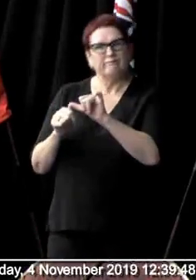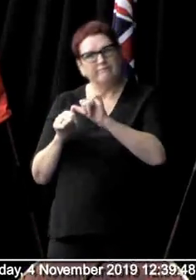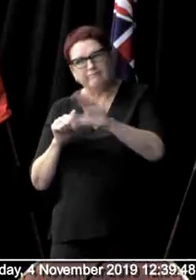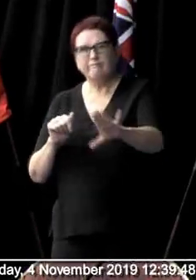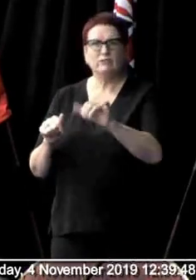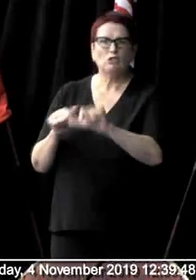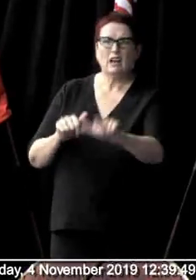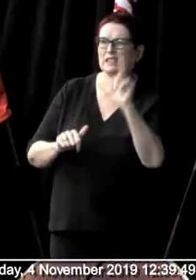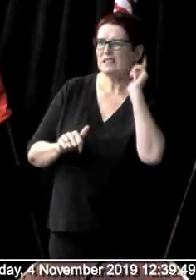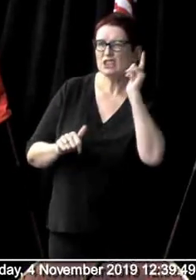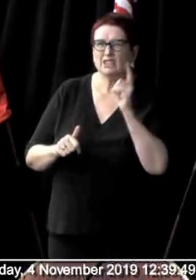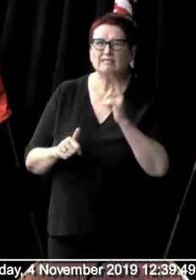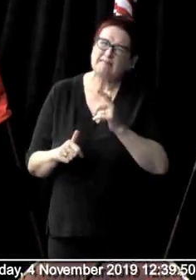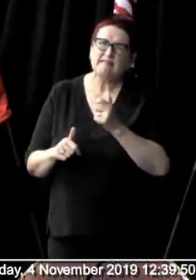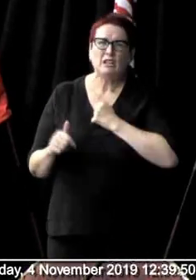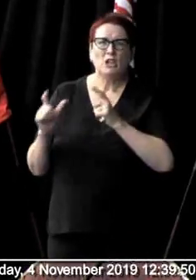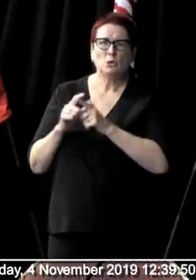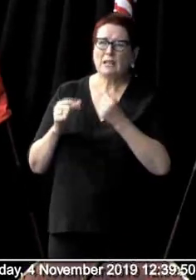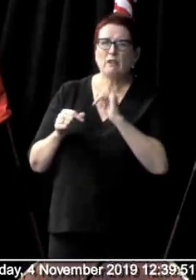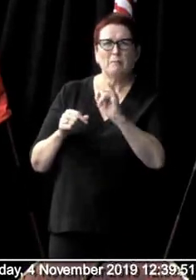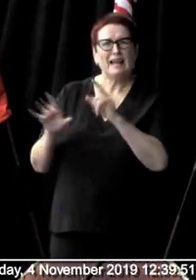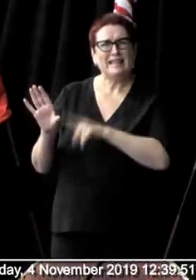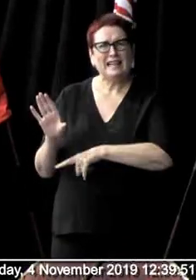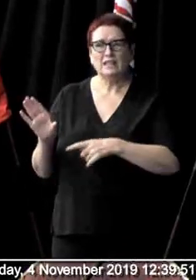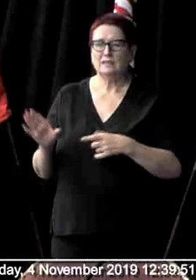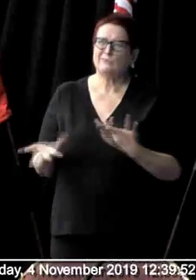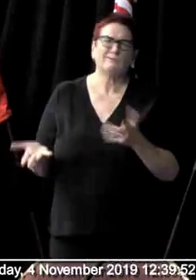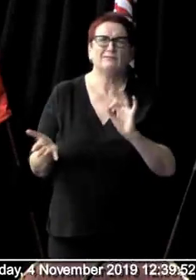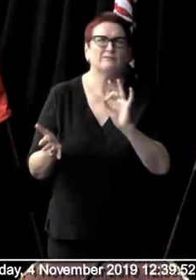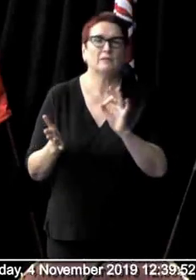She had a bad year, as in – I wouldn’t – bad year’s probably harsh, but she had a